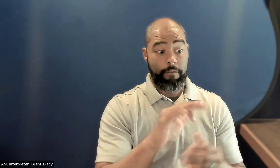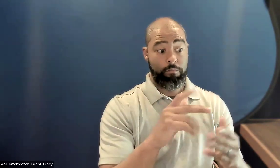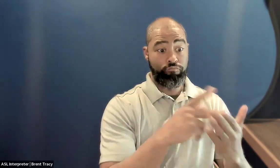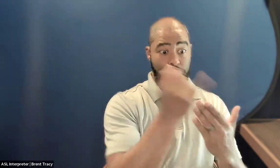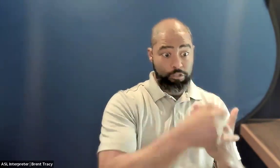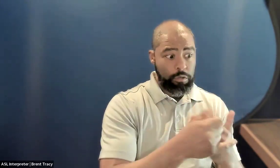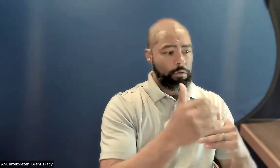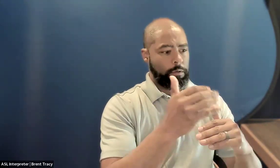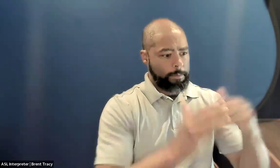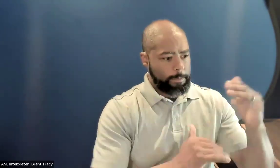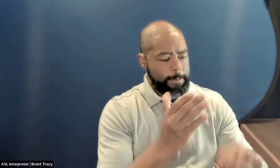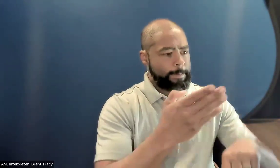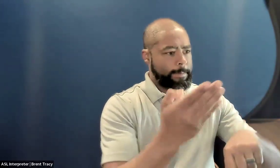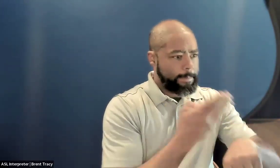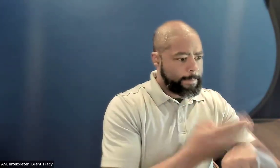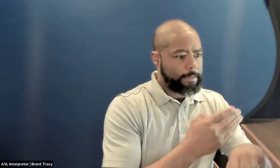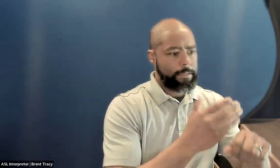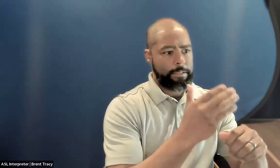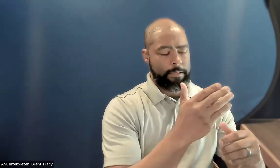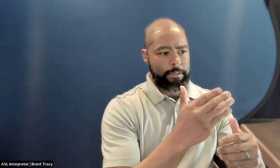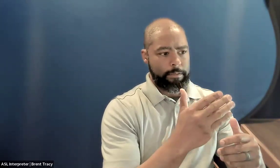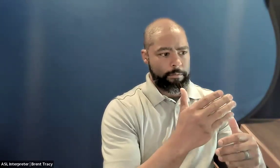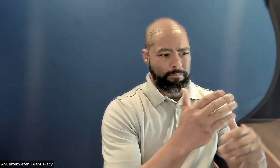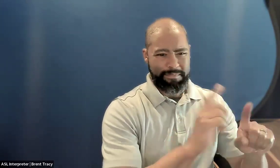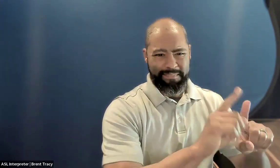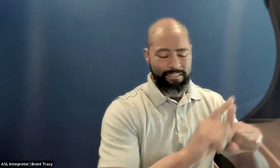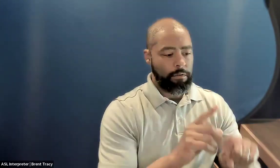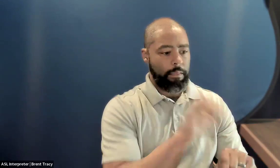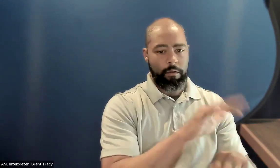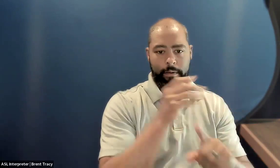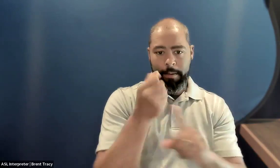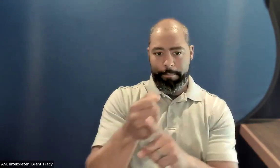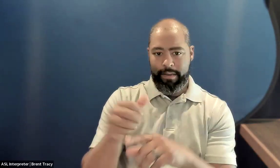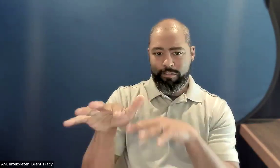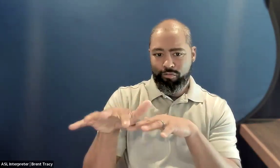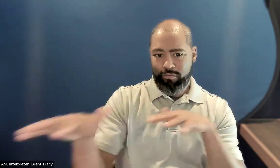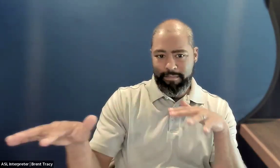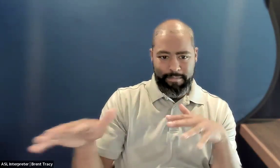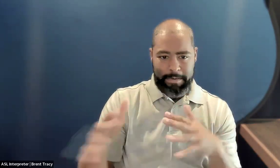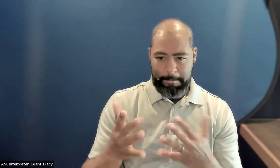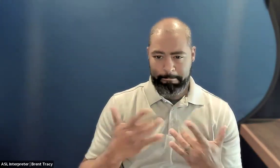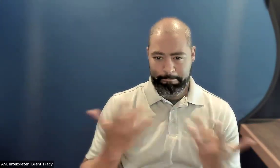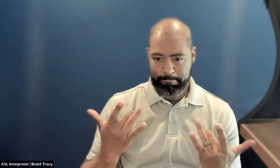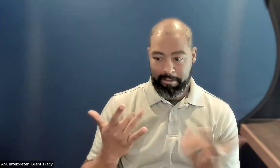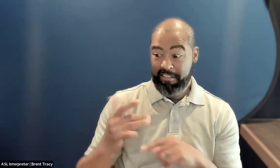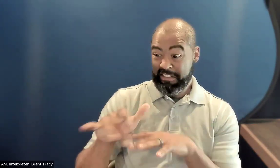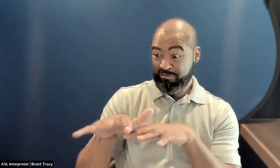So again a bit of background about state planning around greenhouse gas emissions from the mobile sources from the